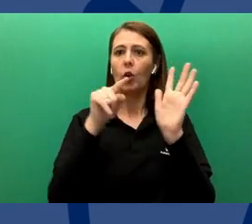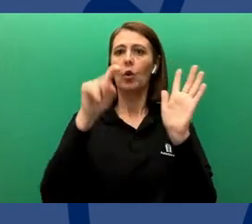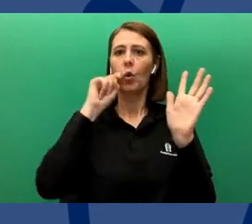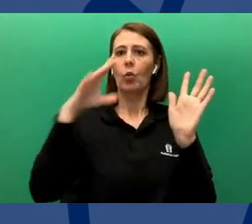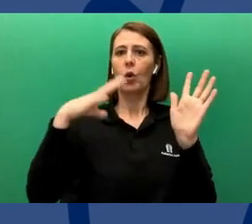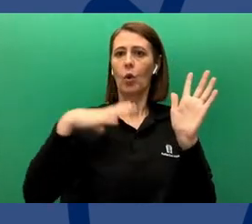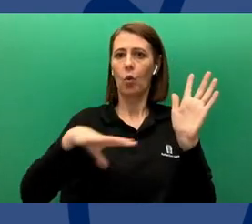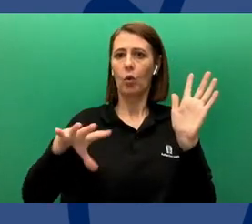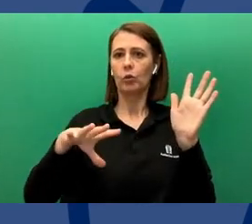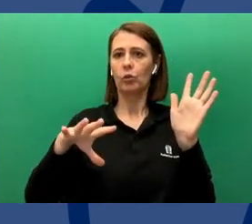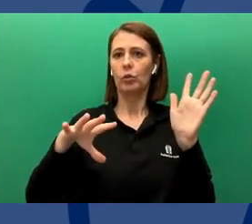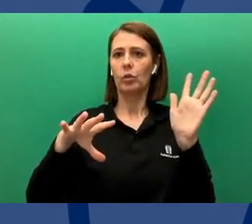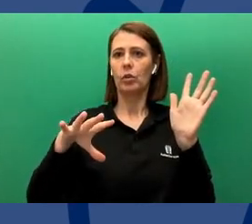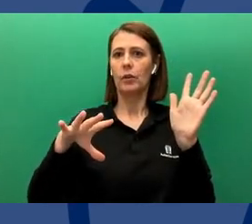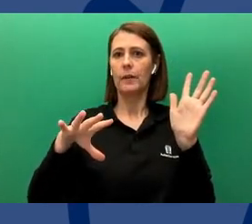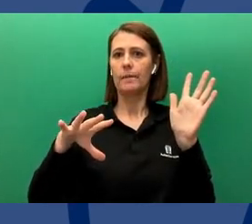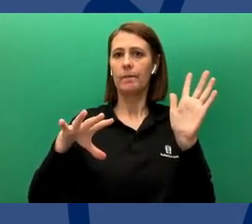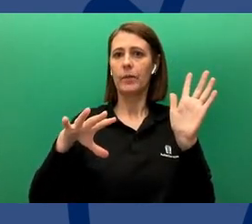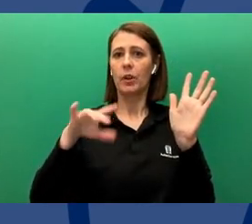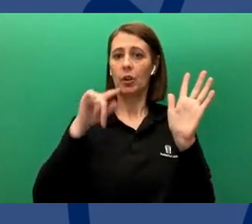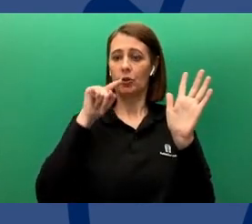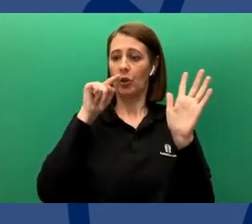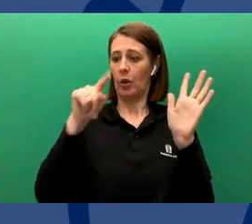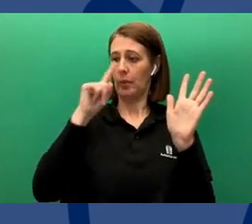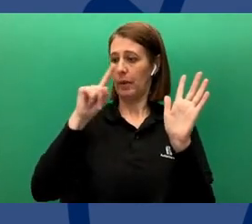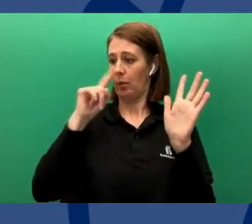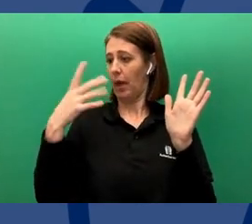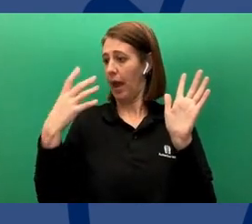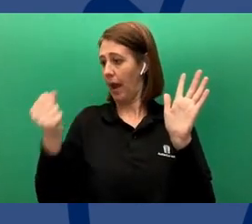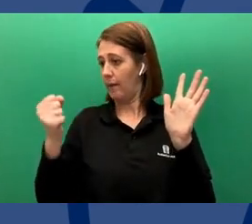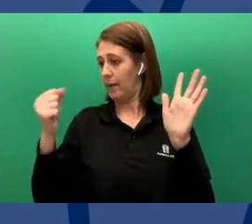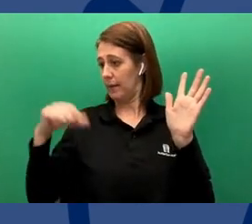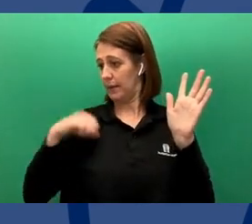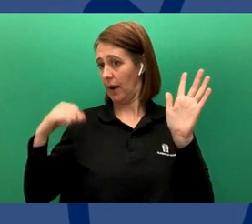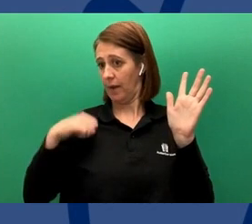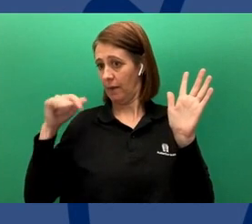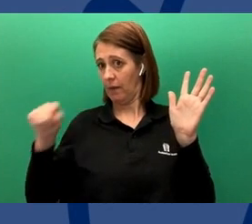employees will want to be applying, then I would suggest that it was the employing firm